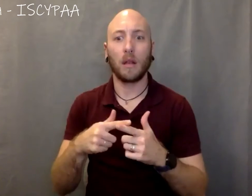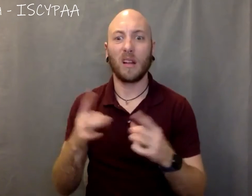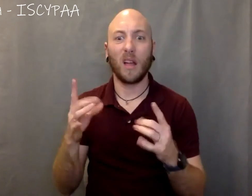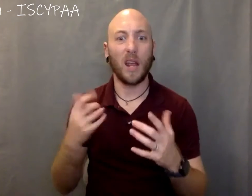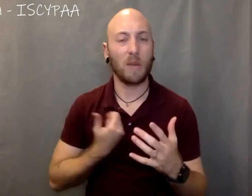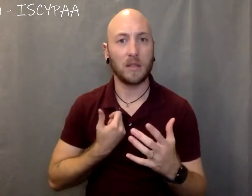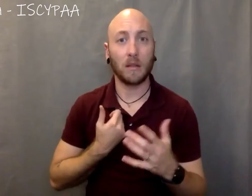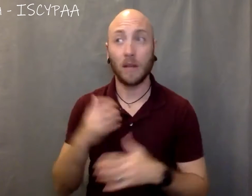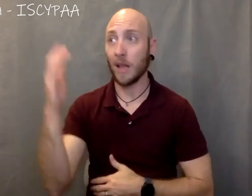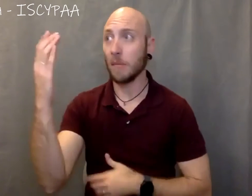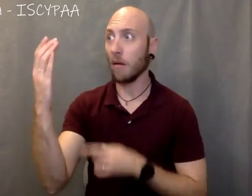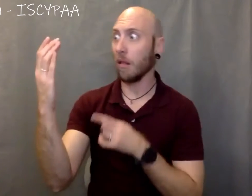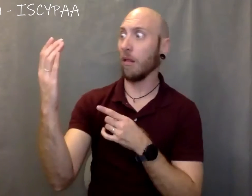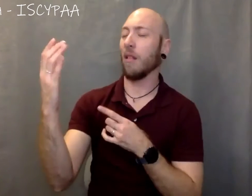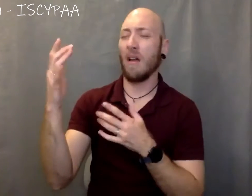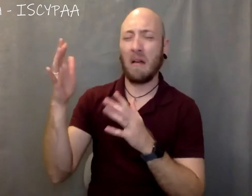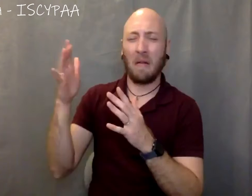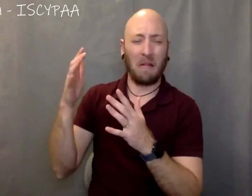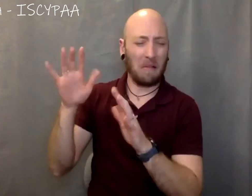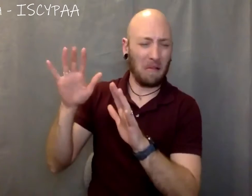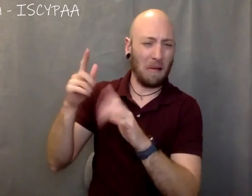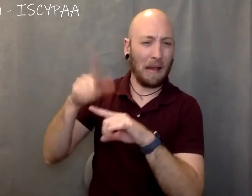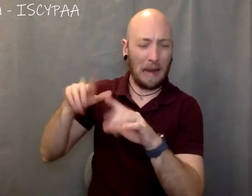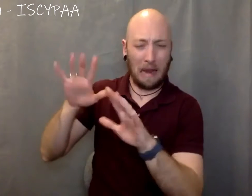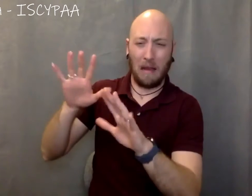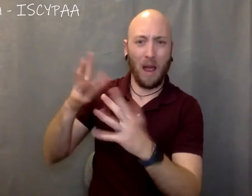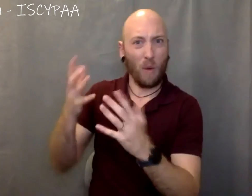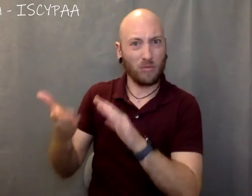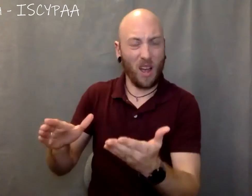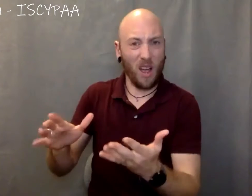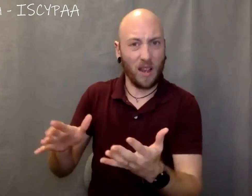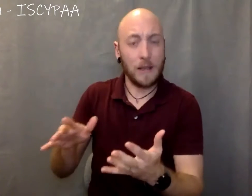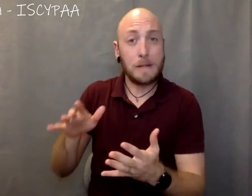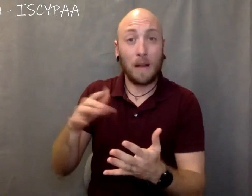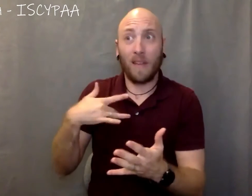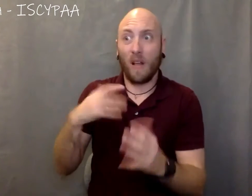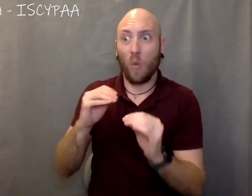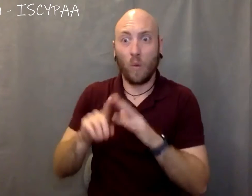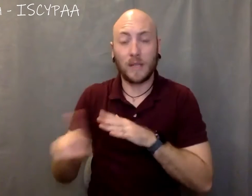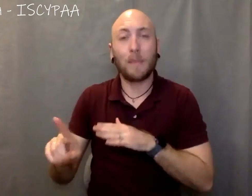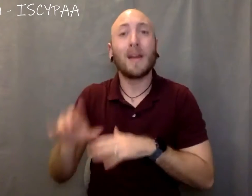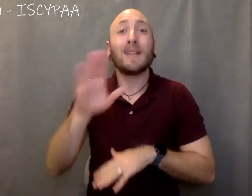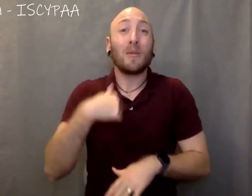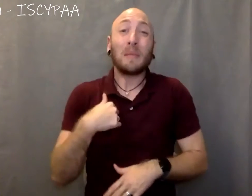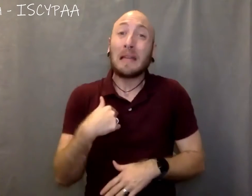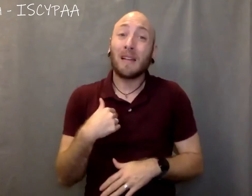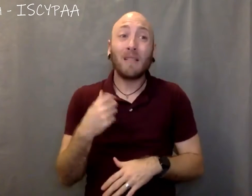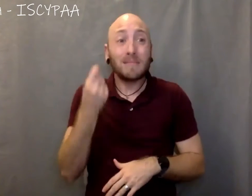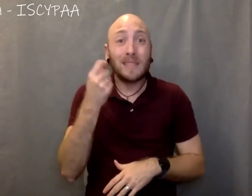and I just want to die all the time, you know, and I felt like there was no way out. And for me, having been in and out for 10 years you know I knew AA was there